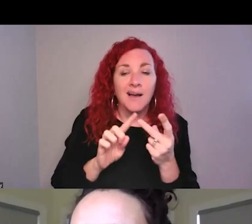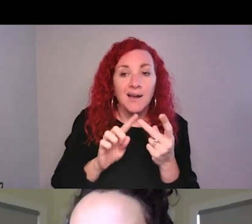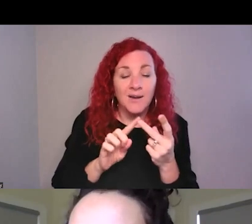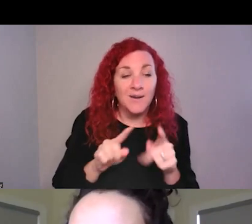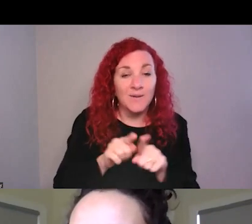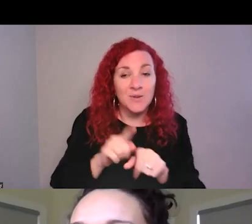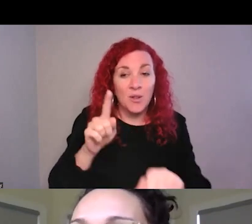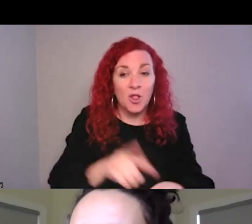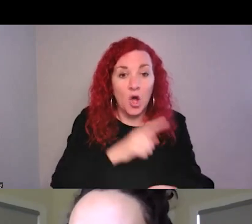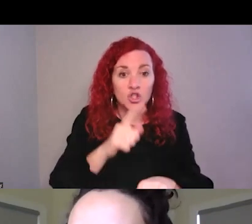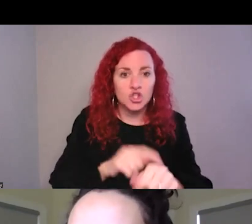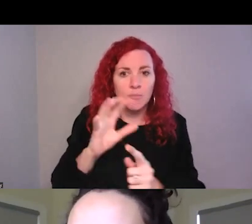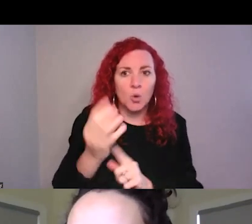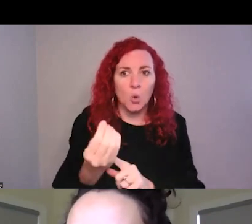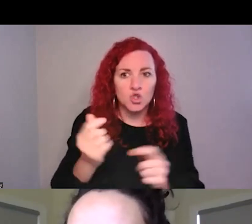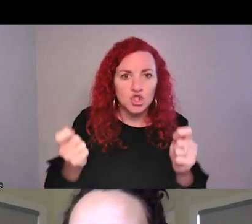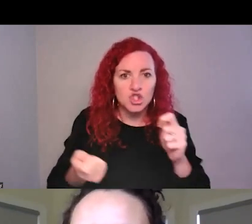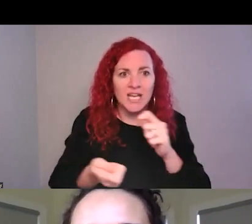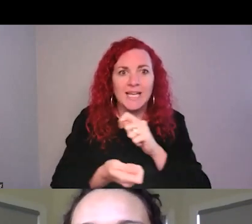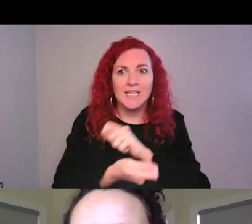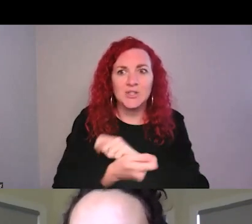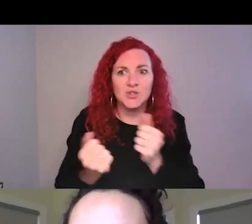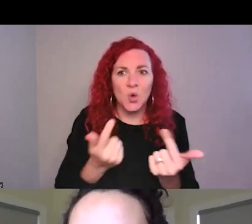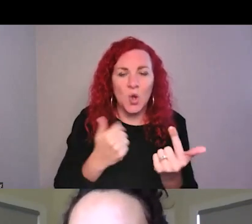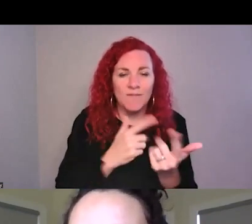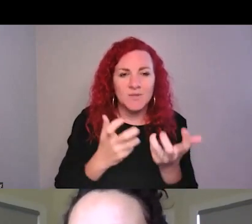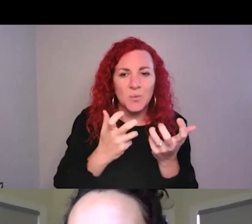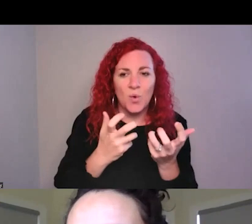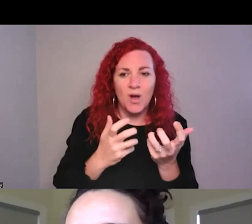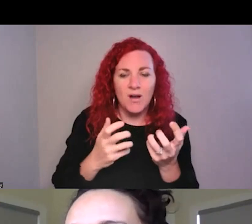CULTURE CHANGE THAT WE ARE ALL TRYING TO ACHIEVE.